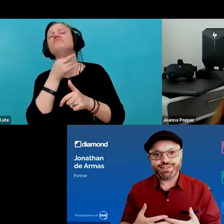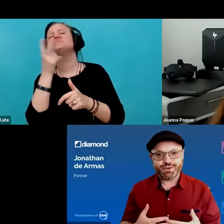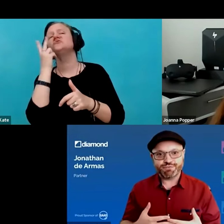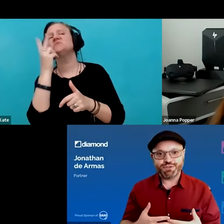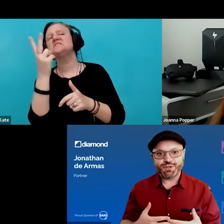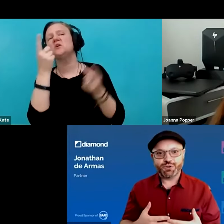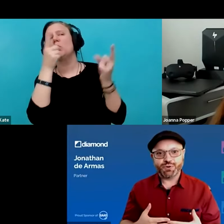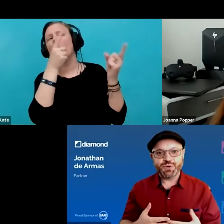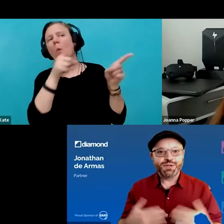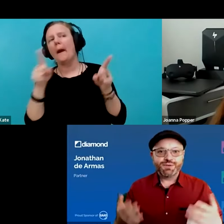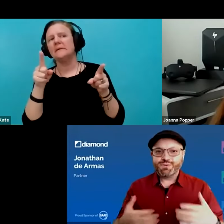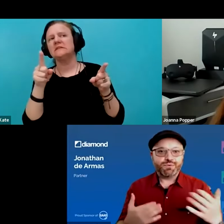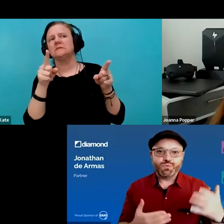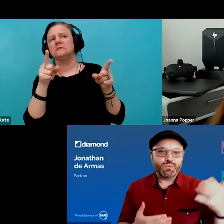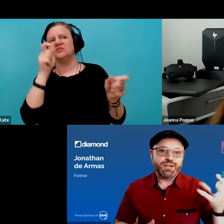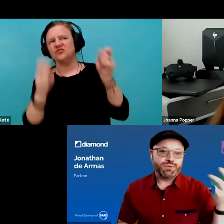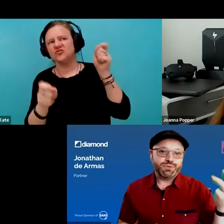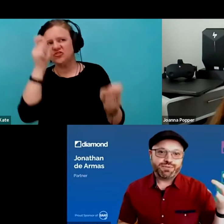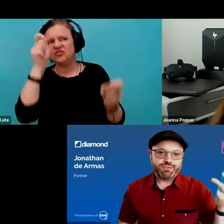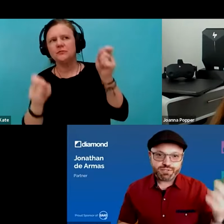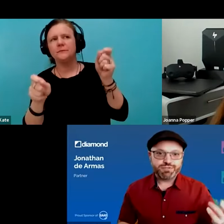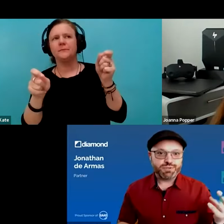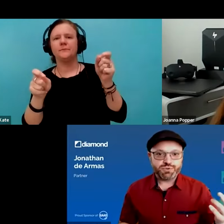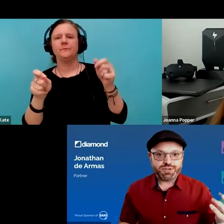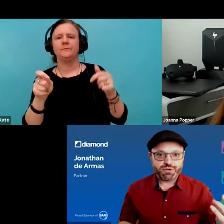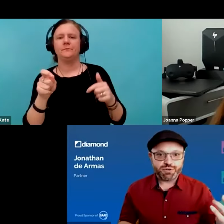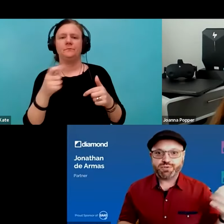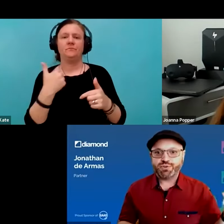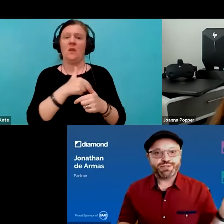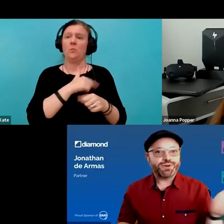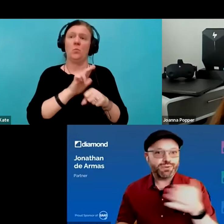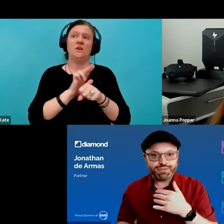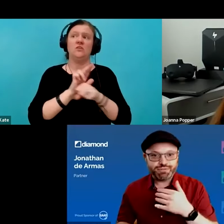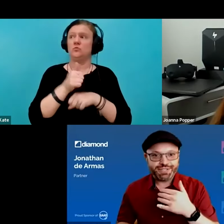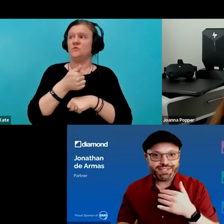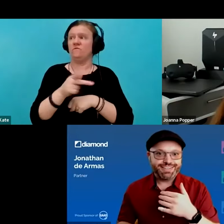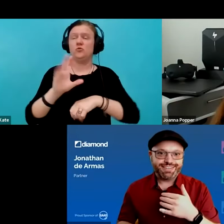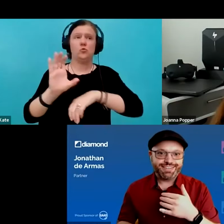you know, we use just a few screen readers across all the different